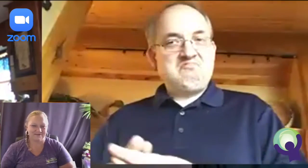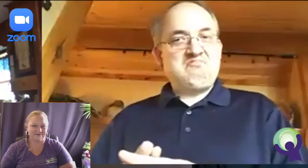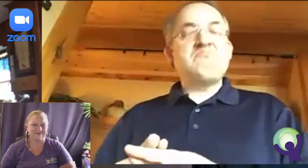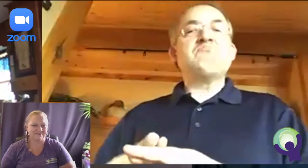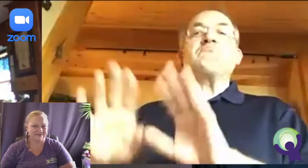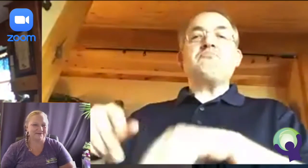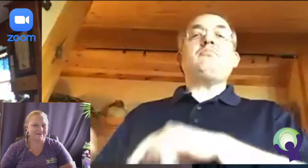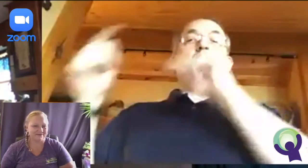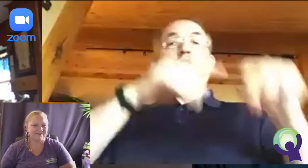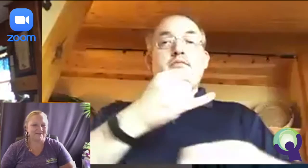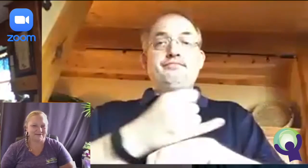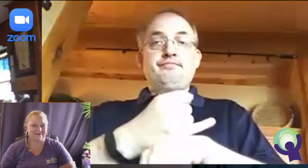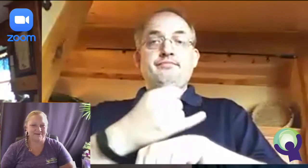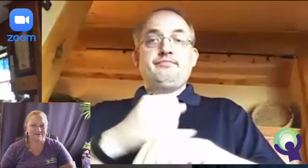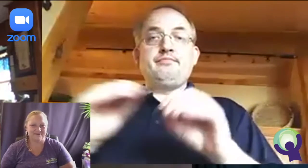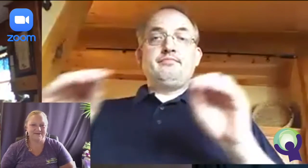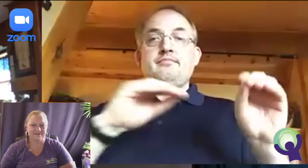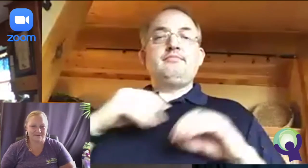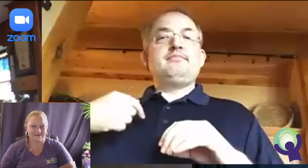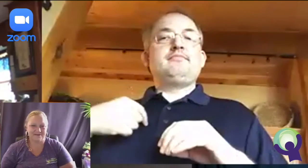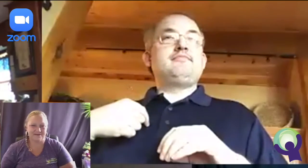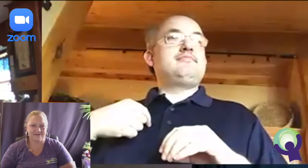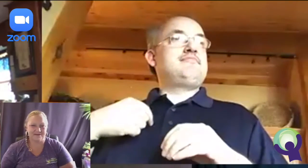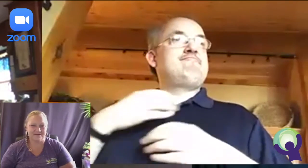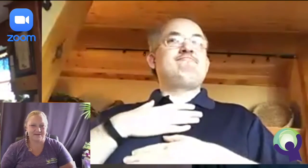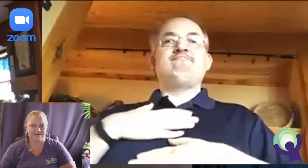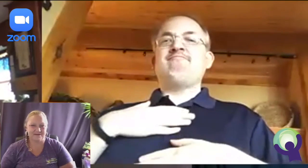I enjoyed so much learning about the world we live in then working at the Wisconsin